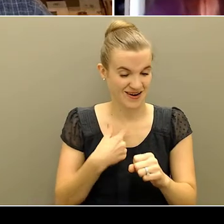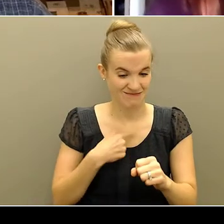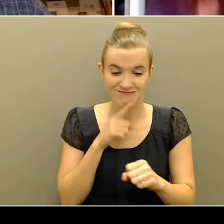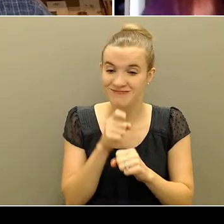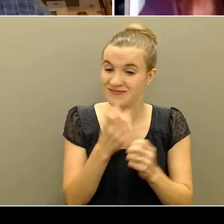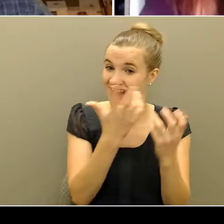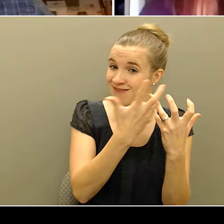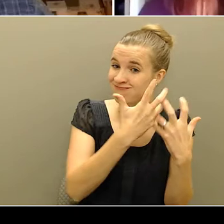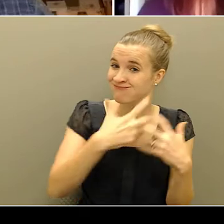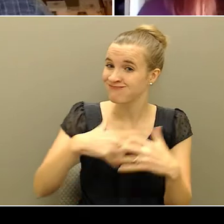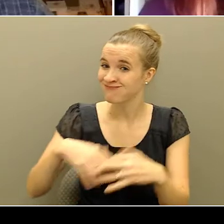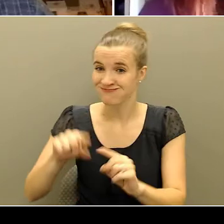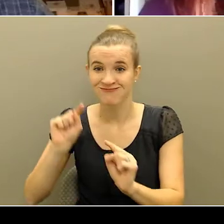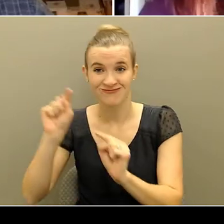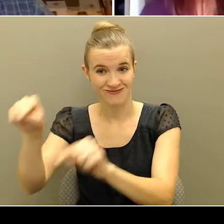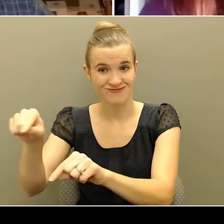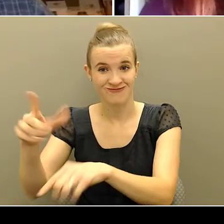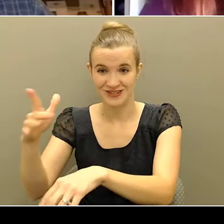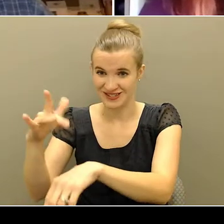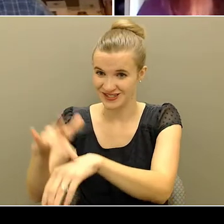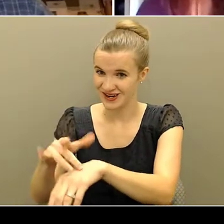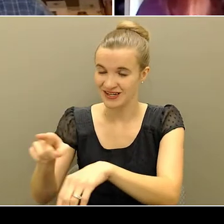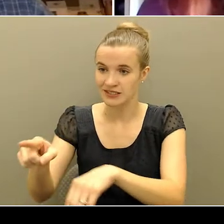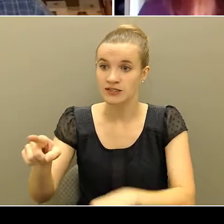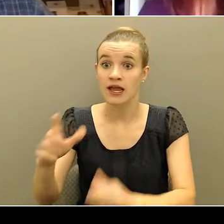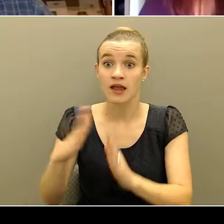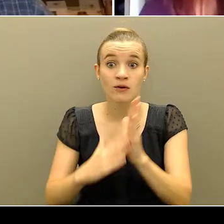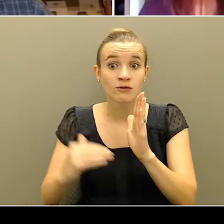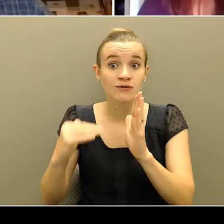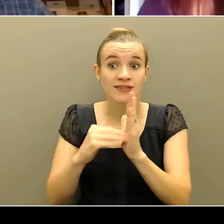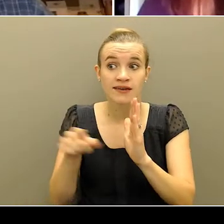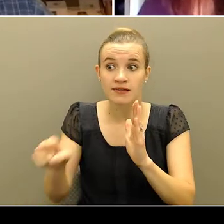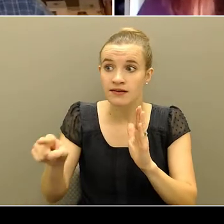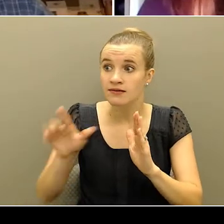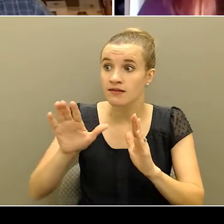so wonderfully accessible, just such great people and really people who are